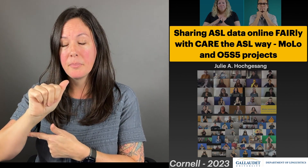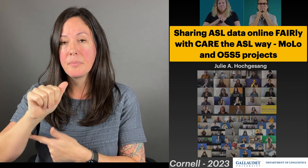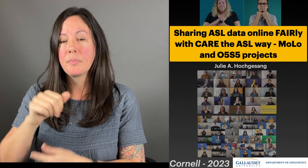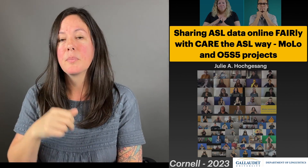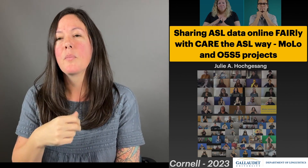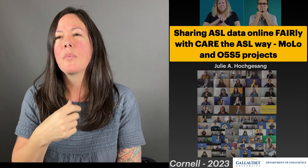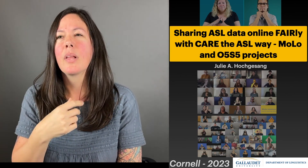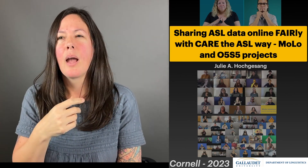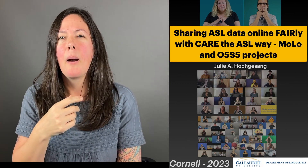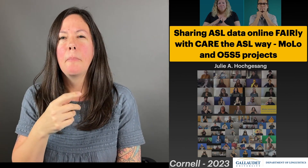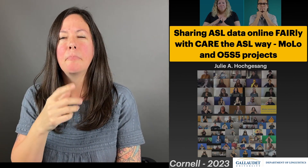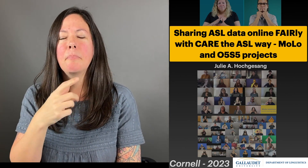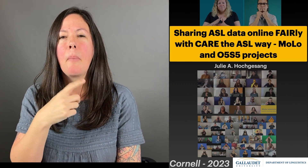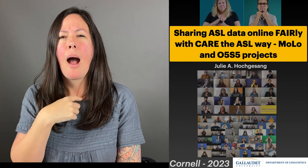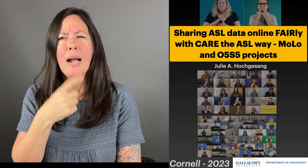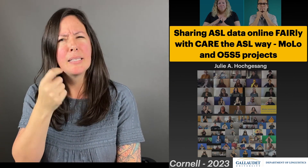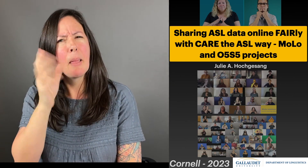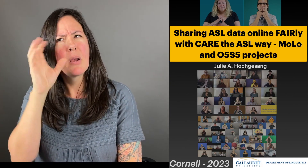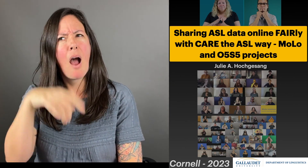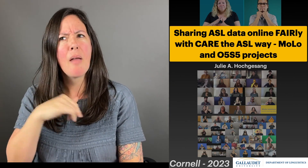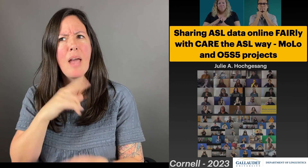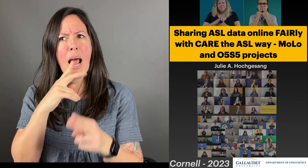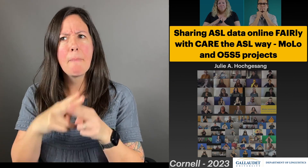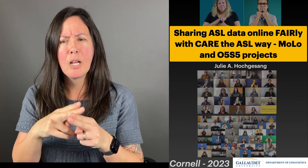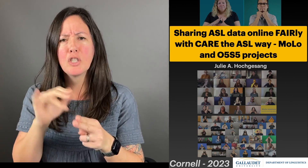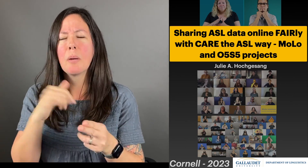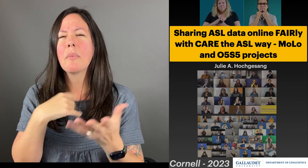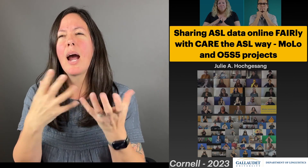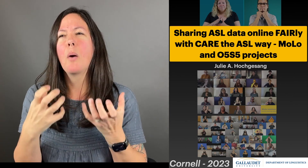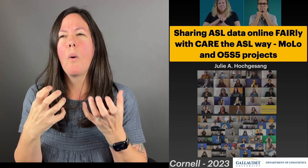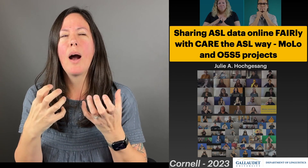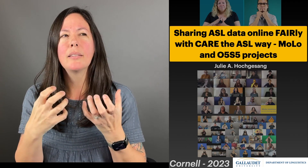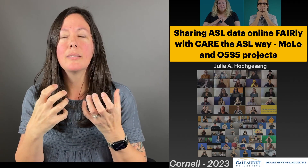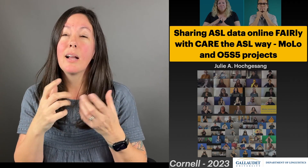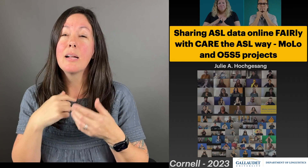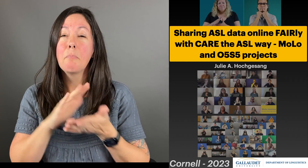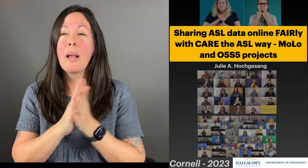And Miako Villanueva who is not on screen now.